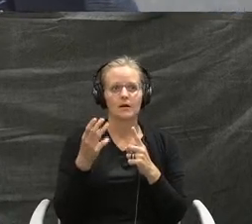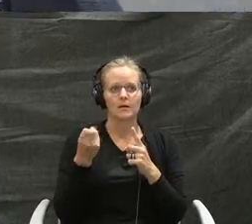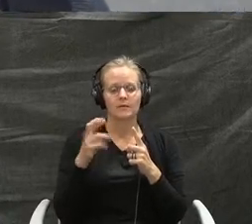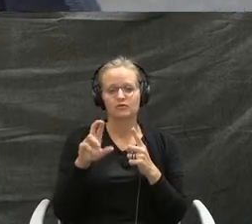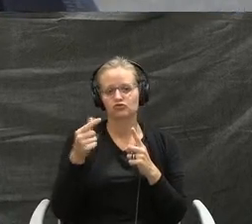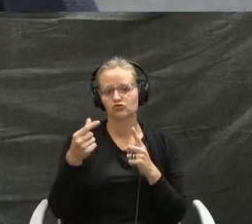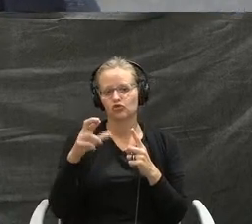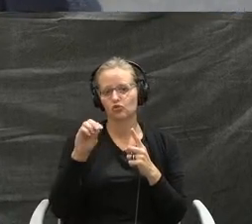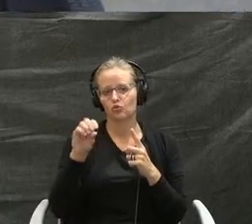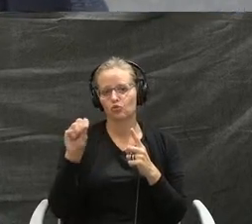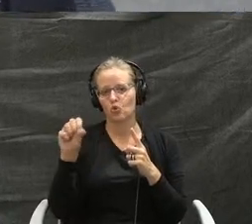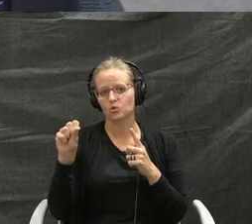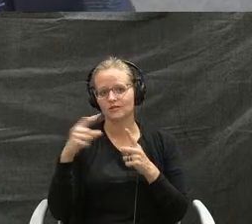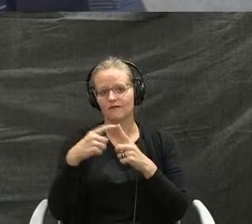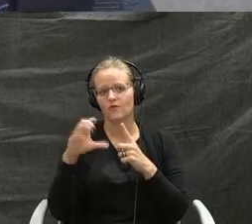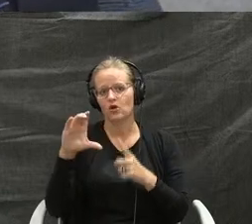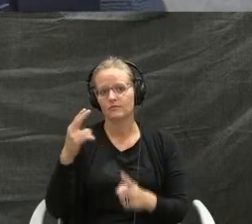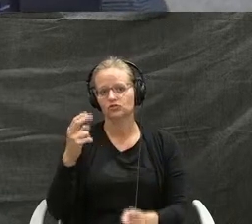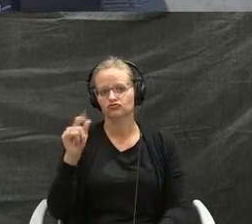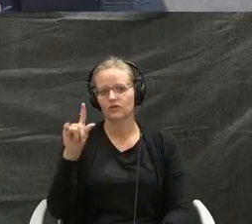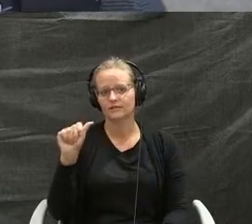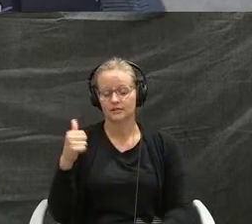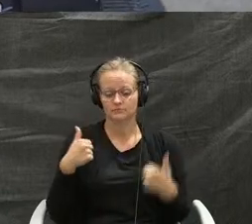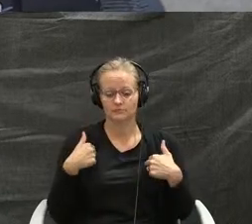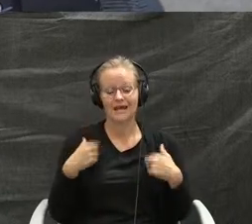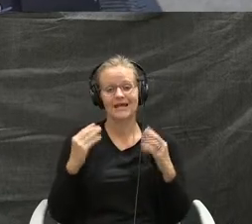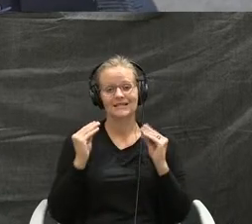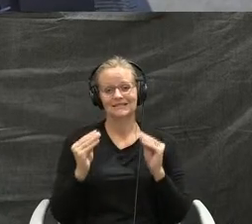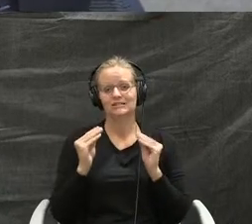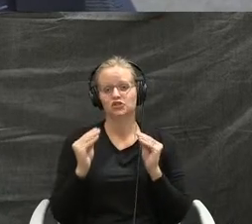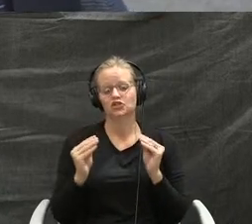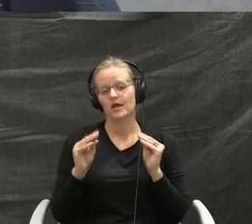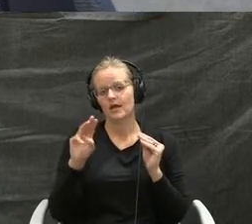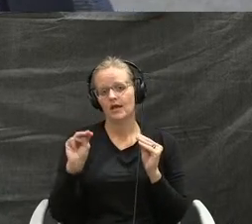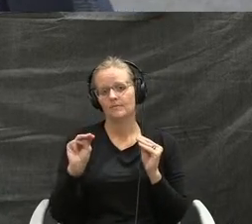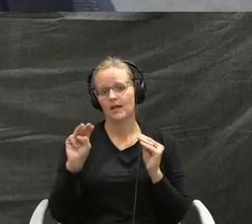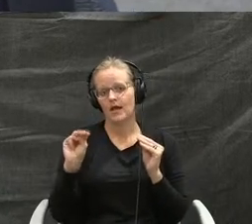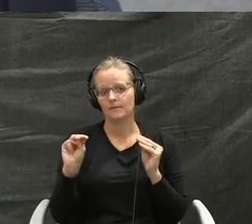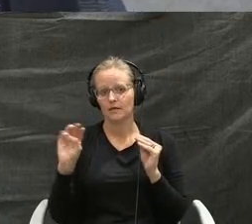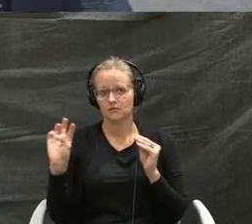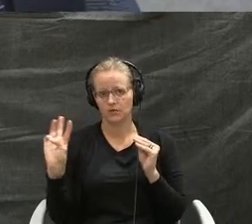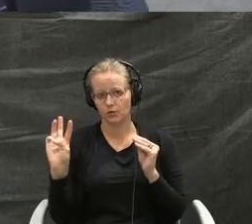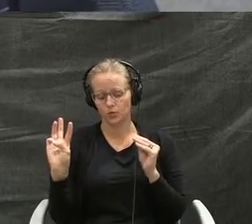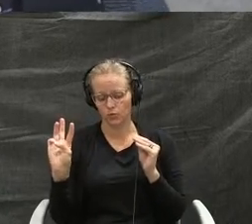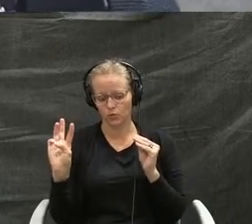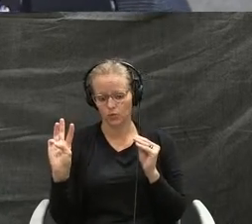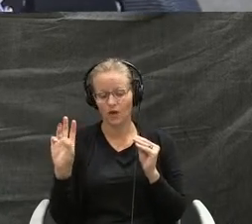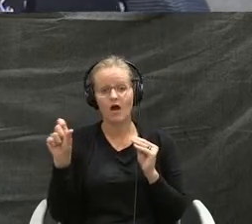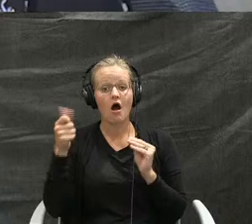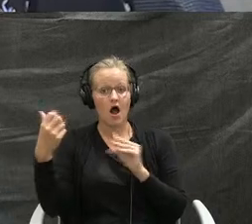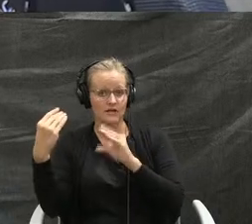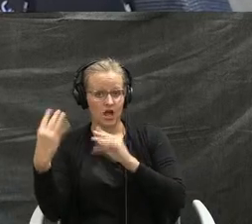I am a teacher at MW, another teacher in my building shared this concern with me and I am sharing it with you.